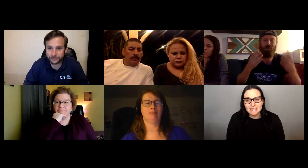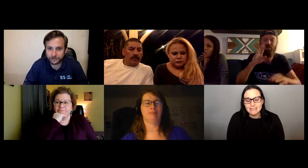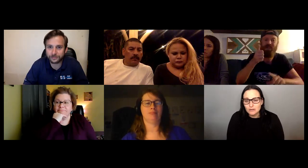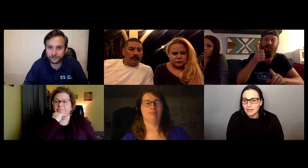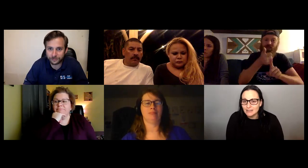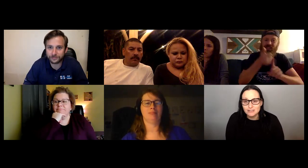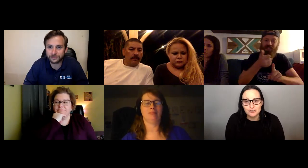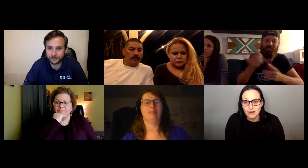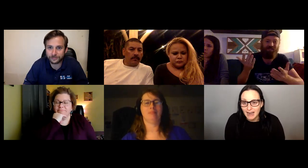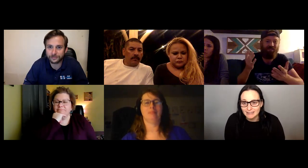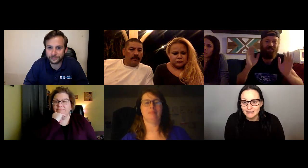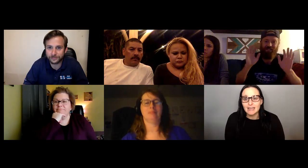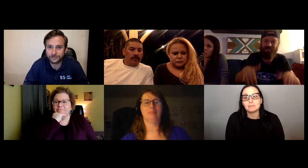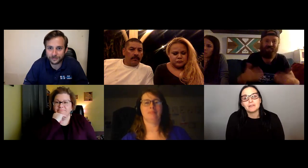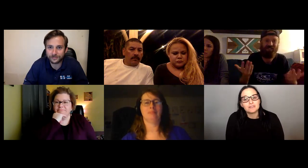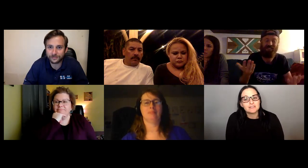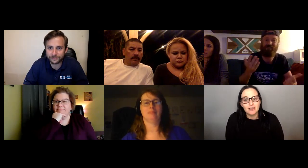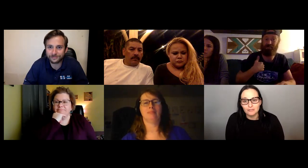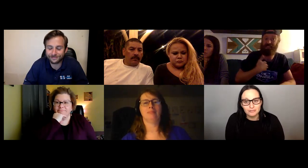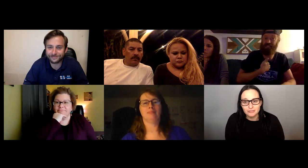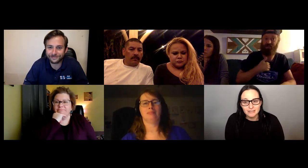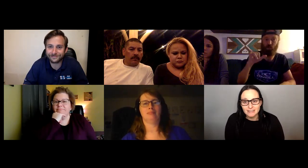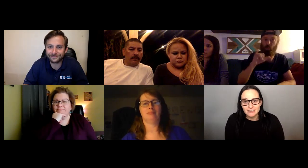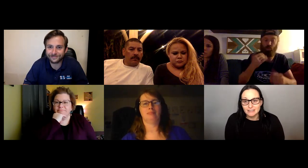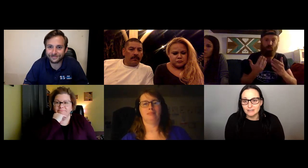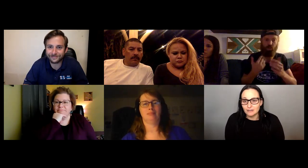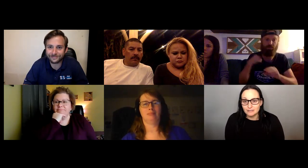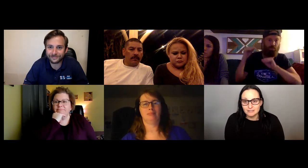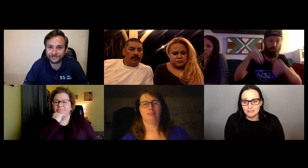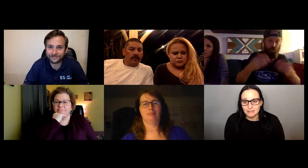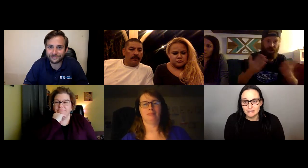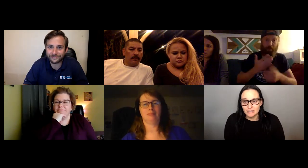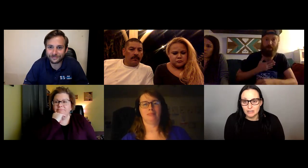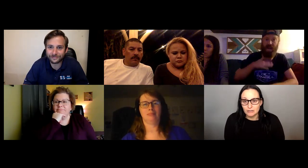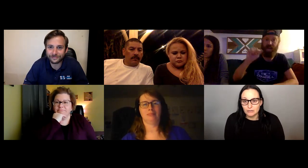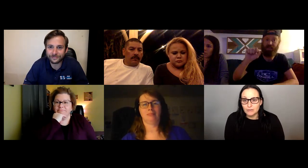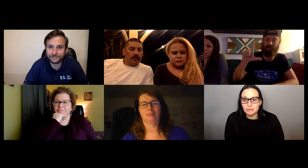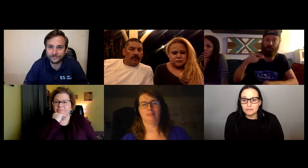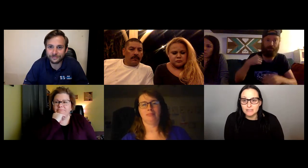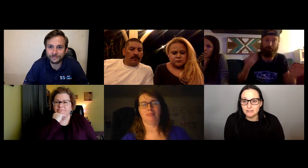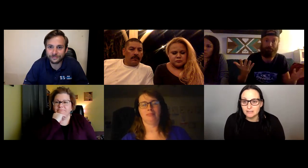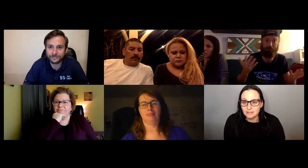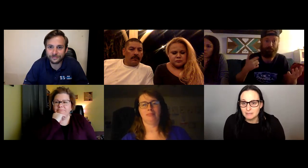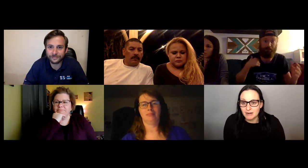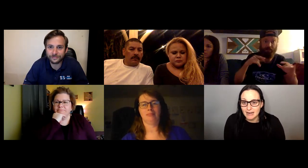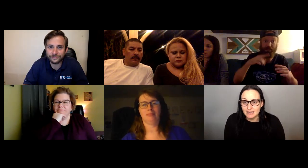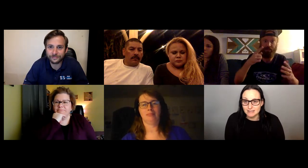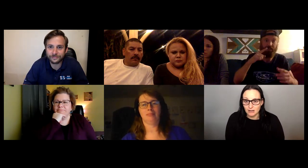it's okay just try and be yourself